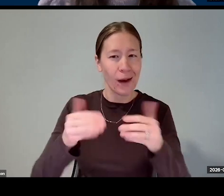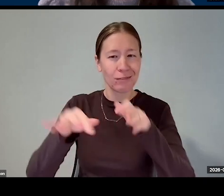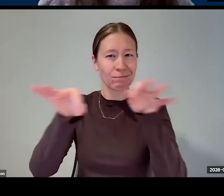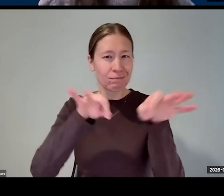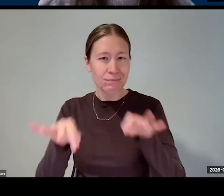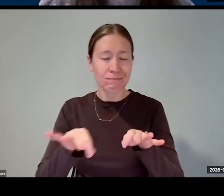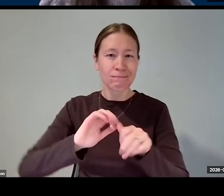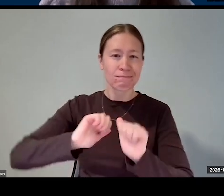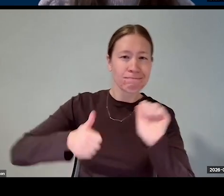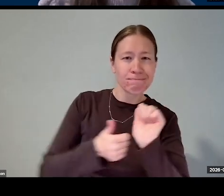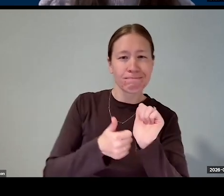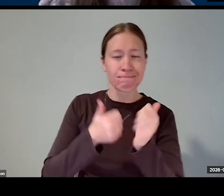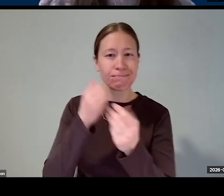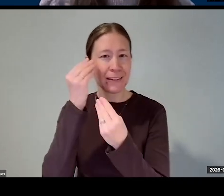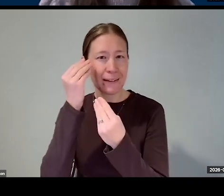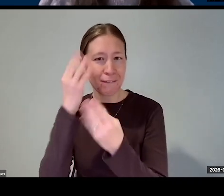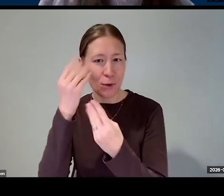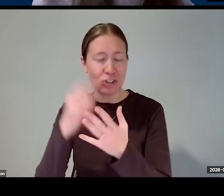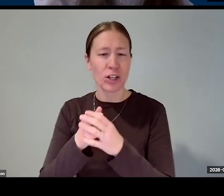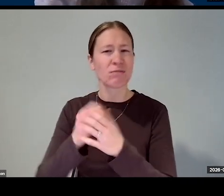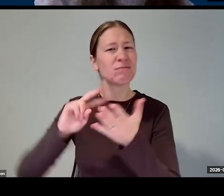what we mean when we say digital accessibility.